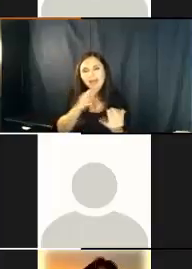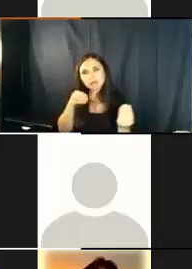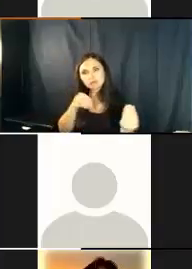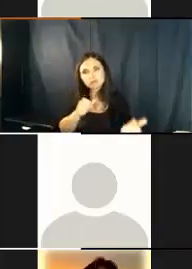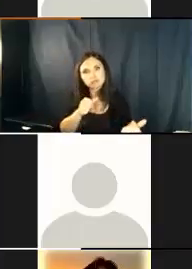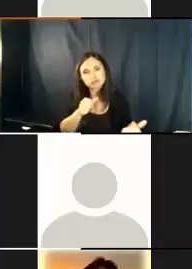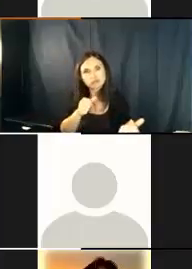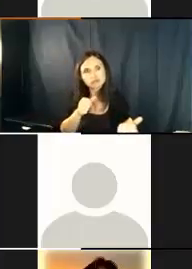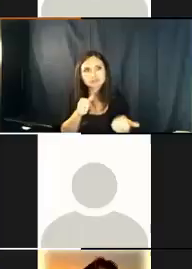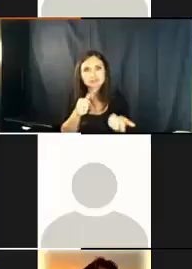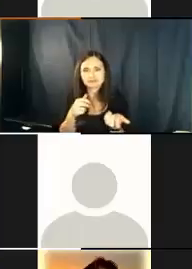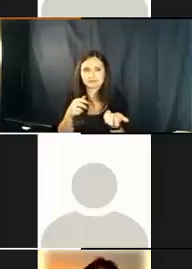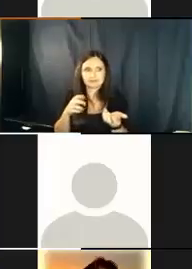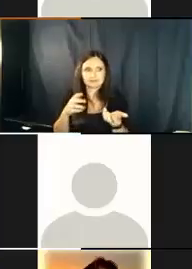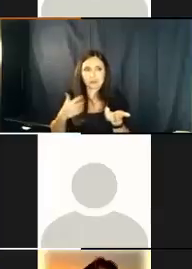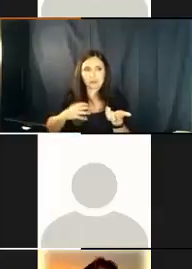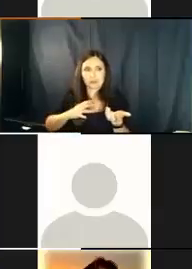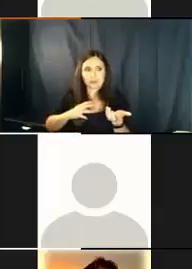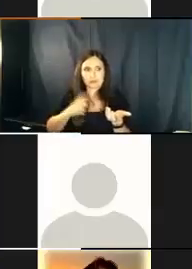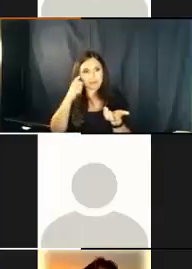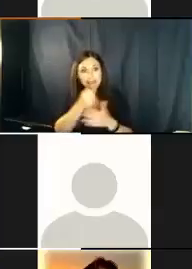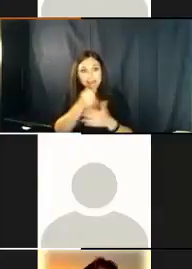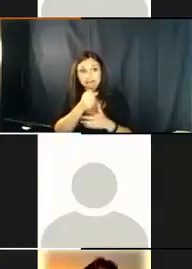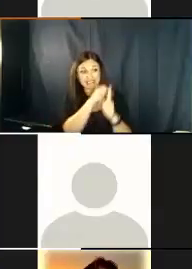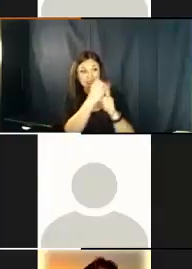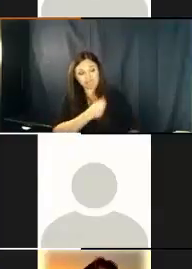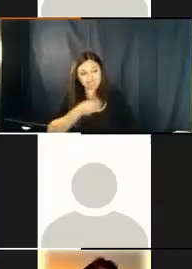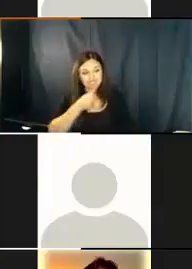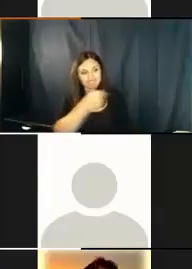because I was put in a situation where I needed that skill.